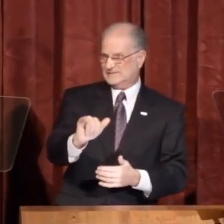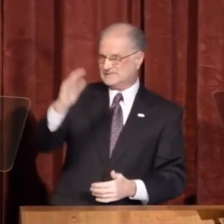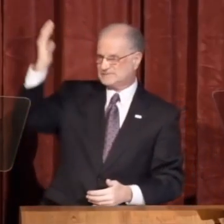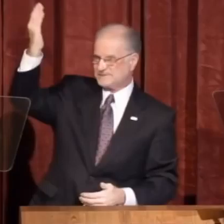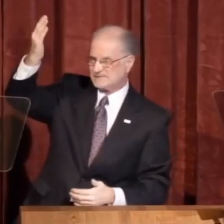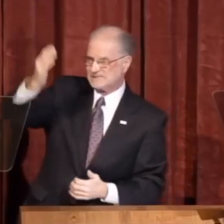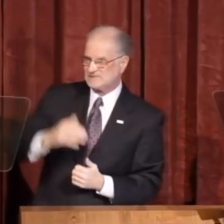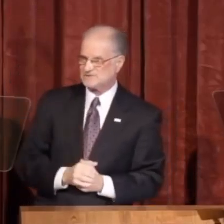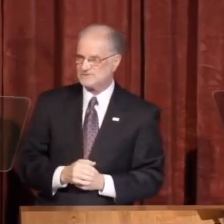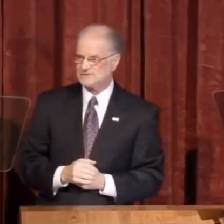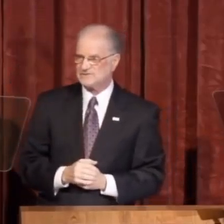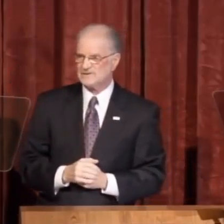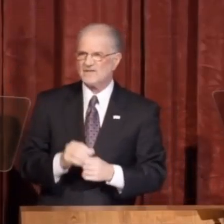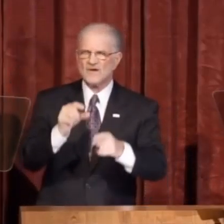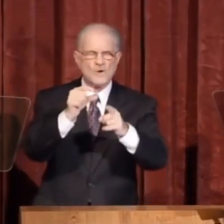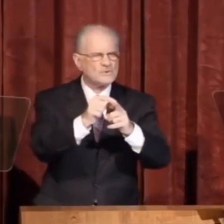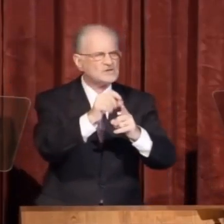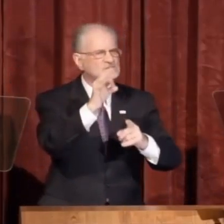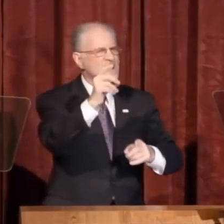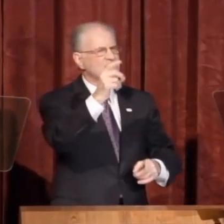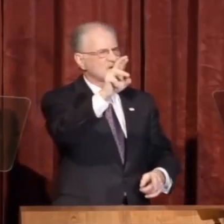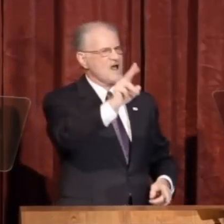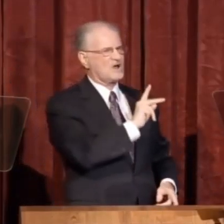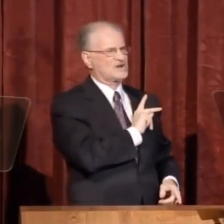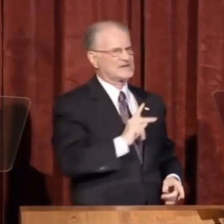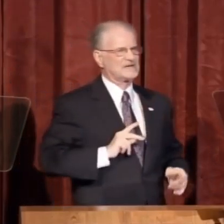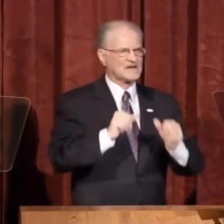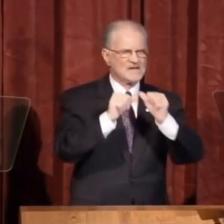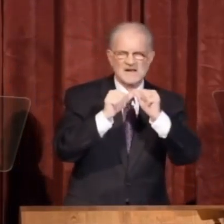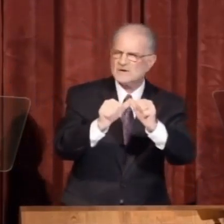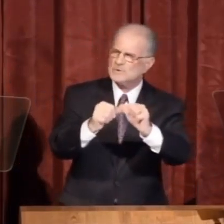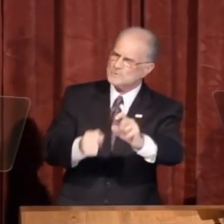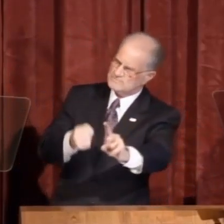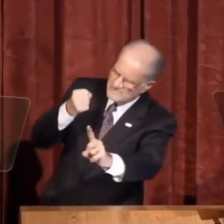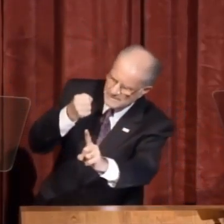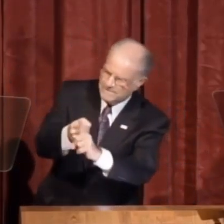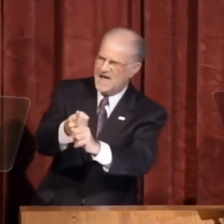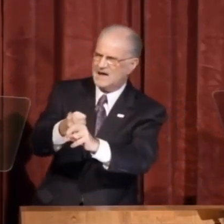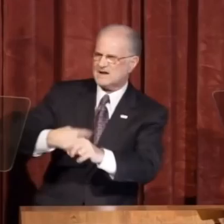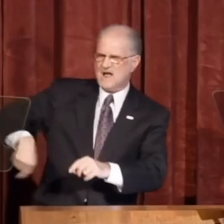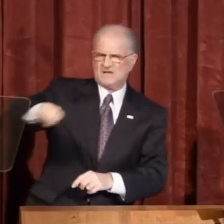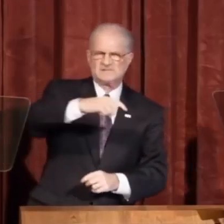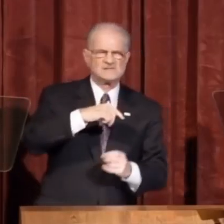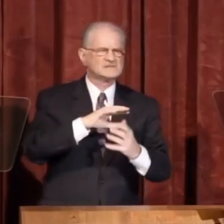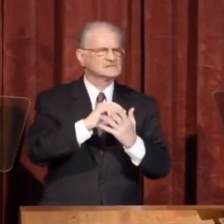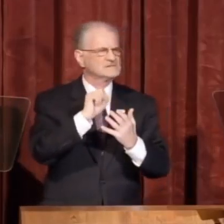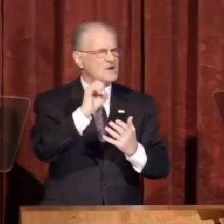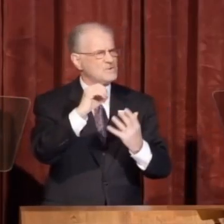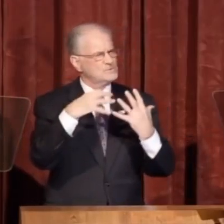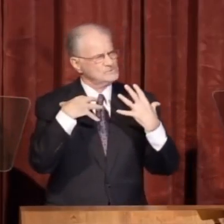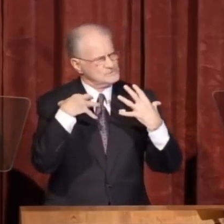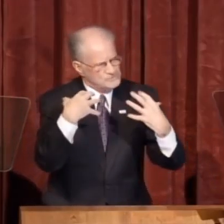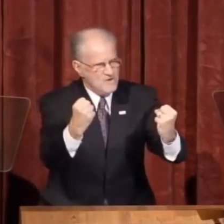Let's take a moment to cherish the amazing work of our graduates.